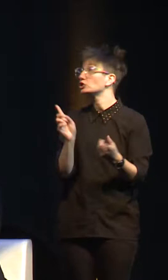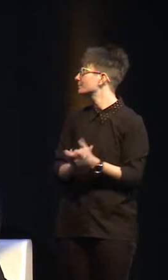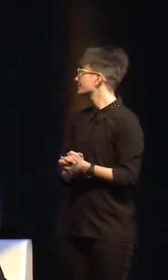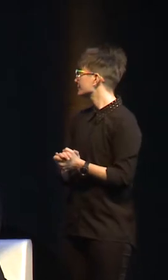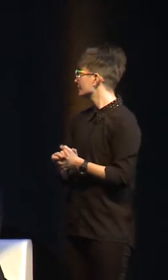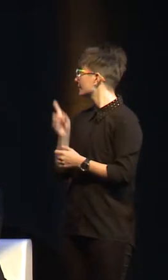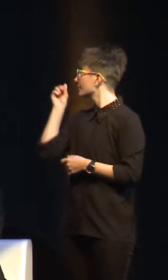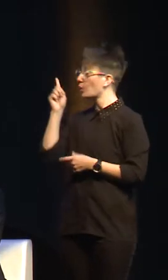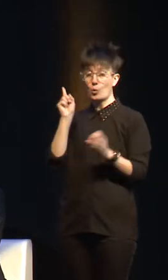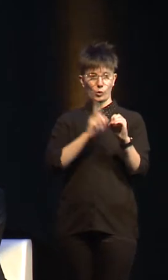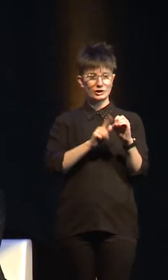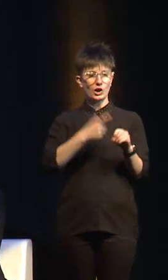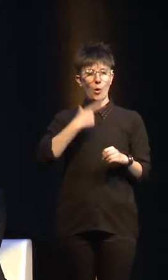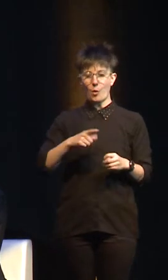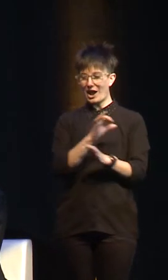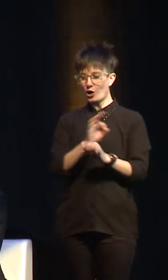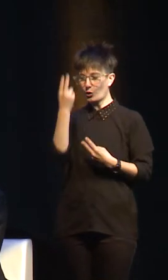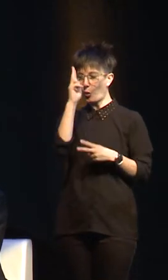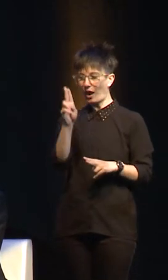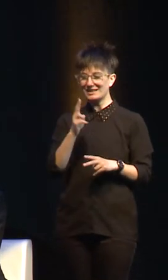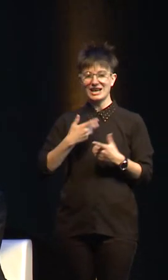Change doesn't really grab our attention, crisis does.